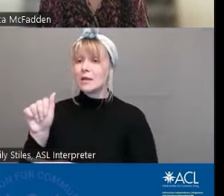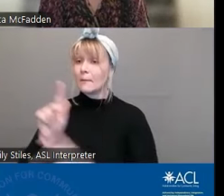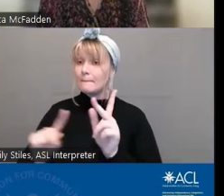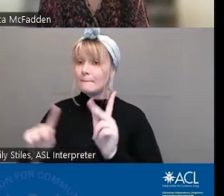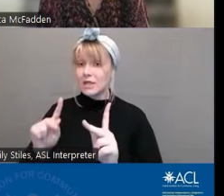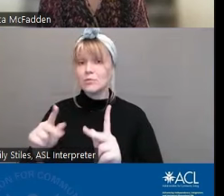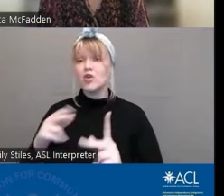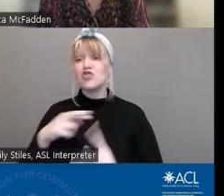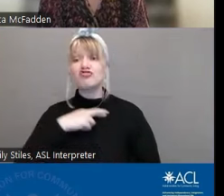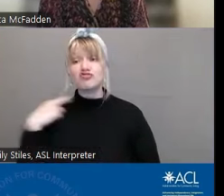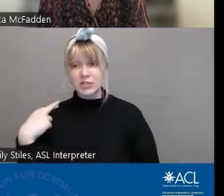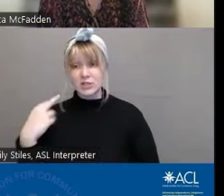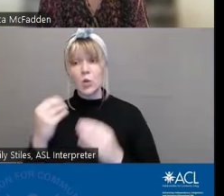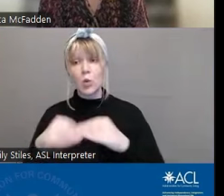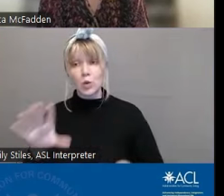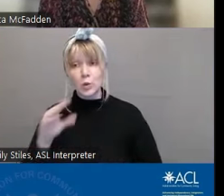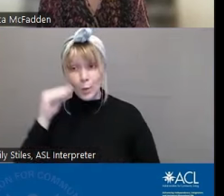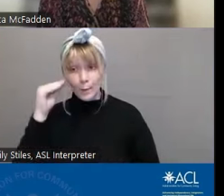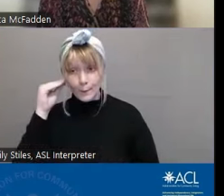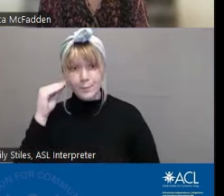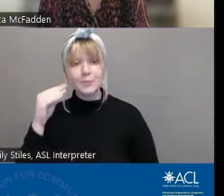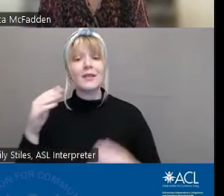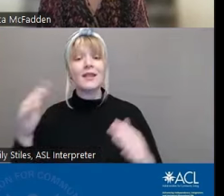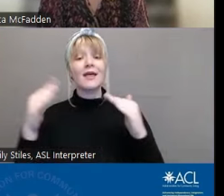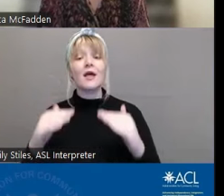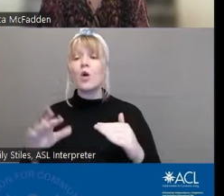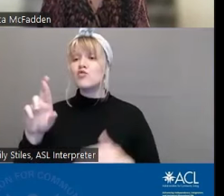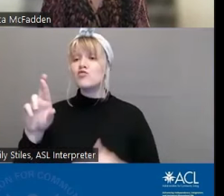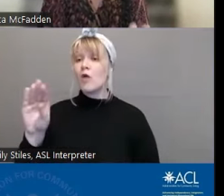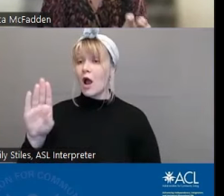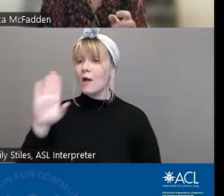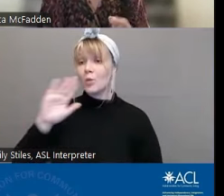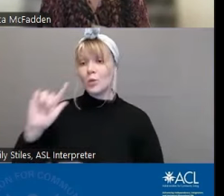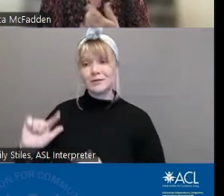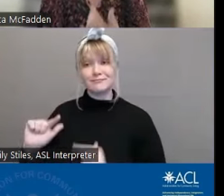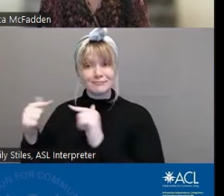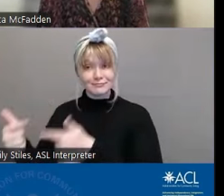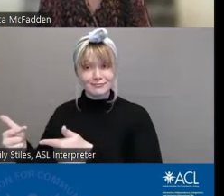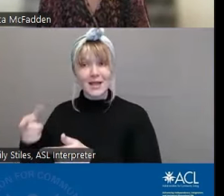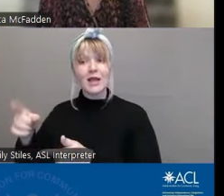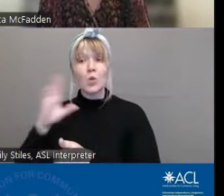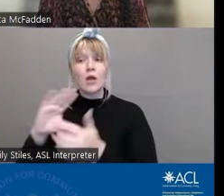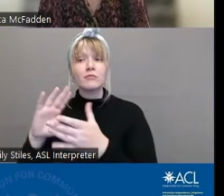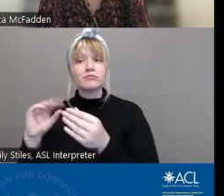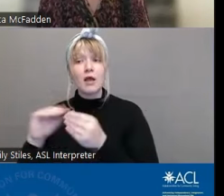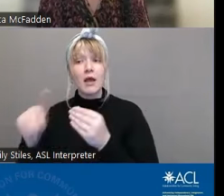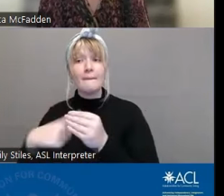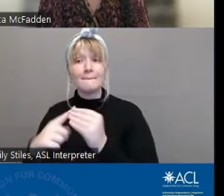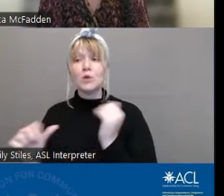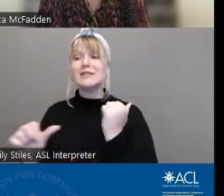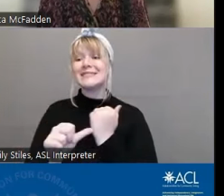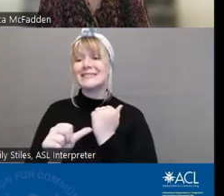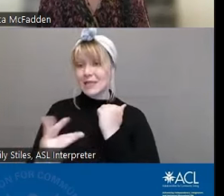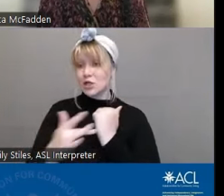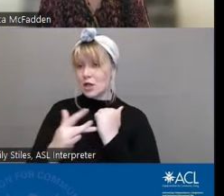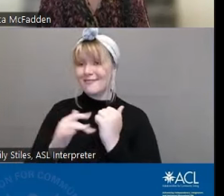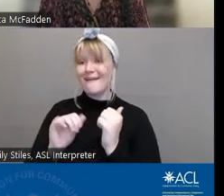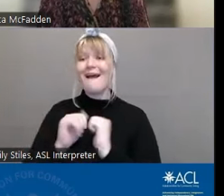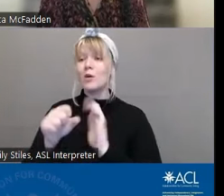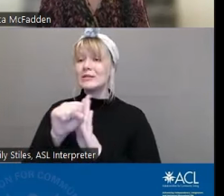And then we will hear from Rob and the way statewide Assistive Technology Programs can